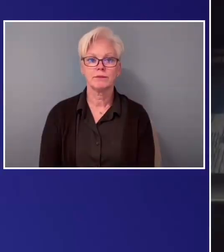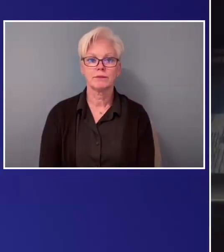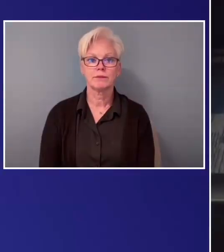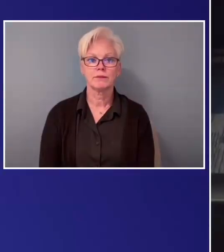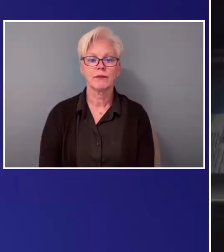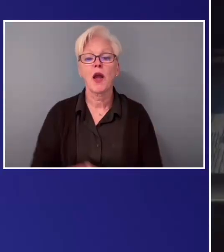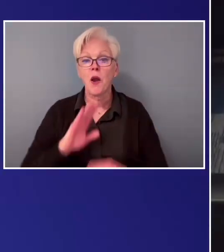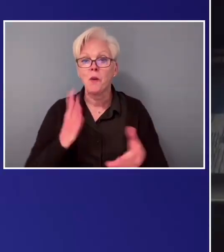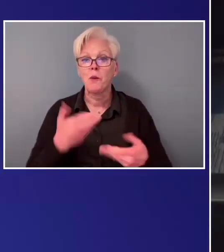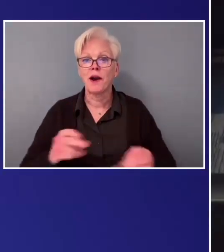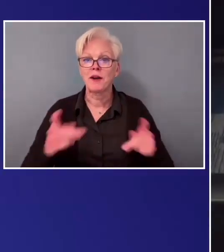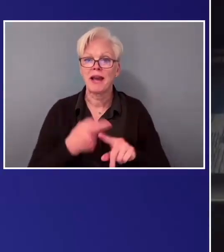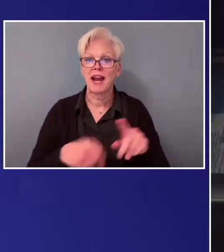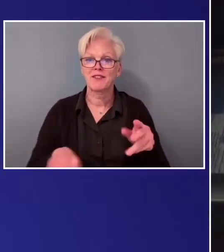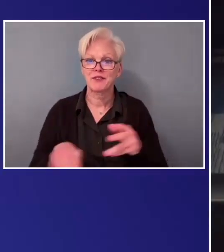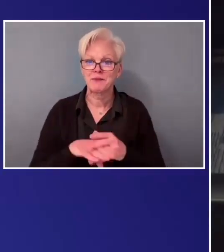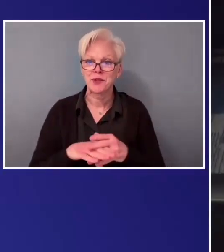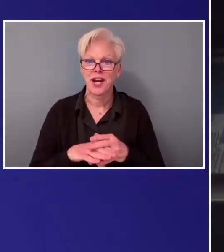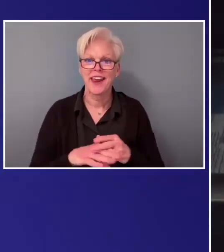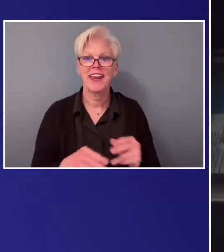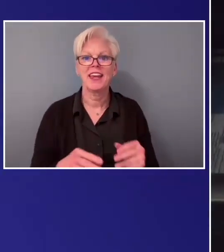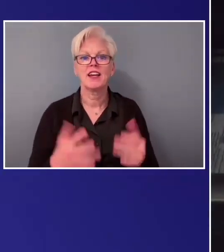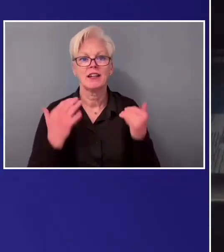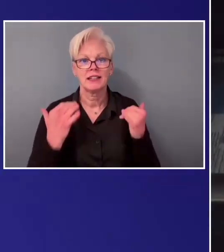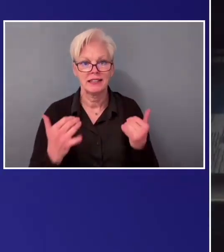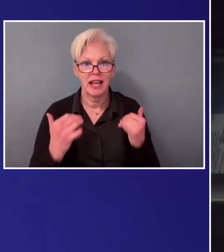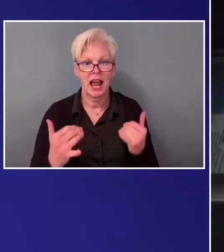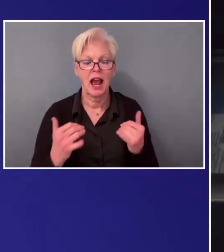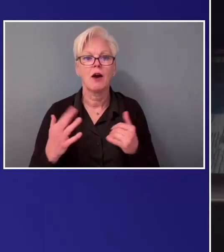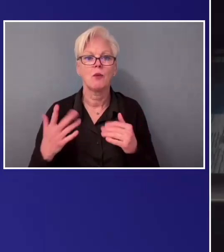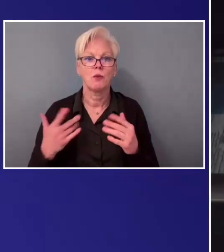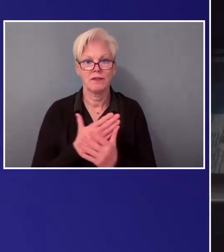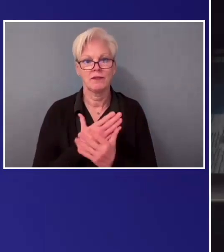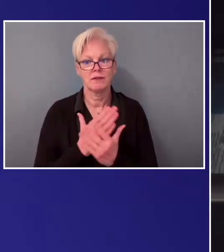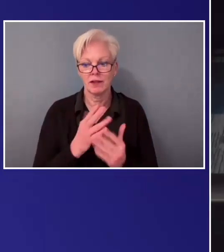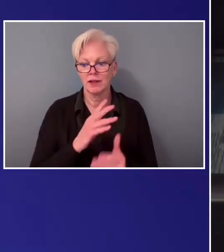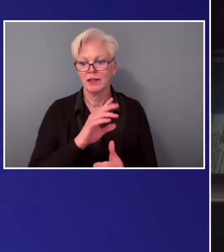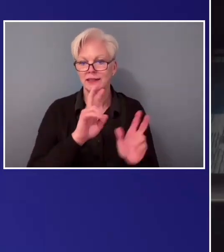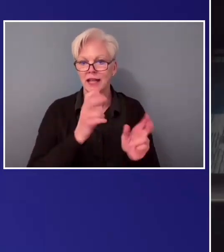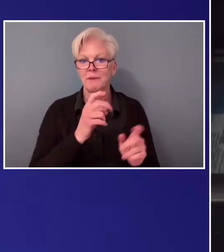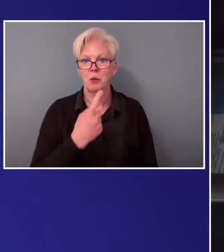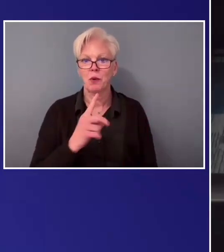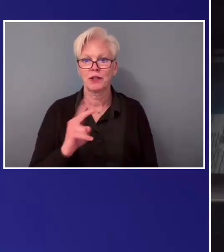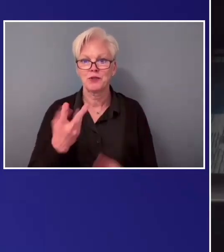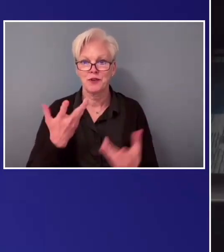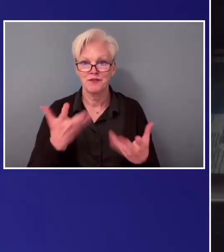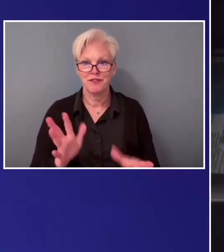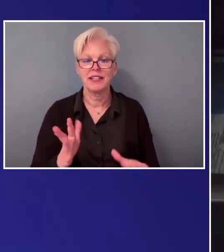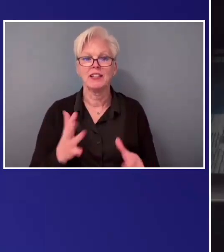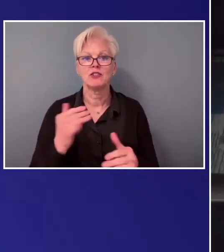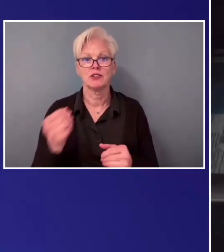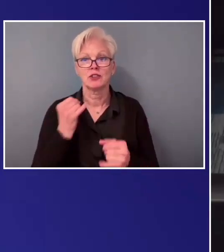Welcome back from break, everyone. We have now made our way through the first two topics. We're going to, in our final hour today,